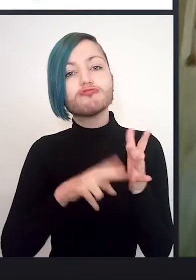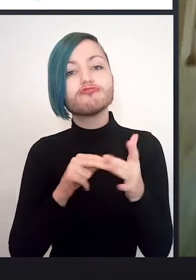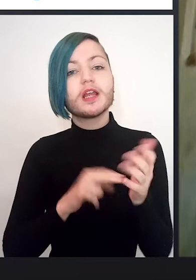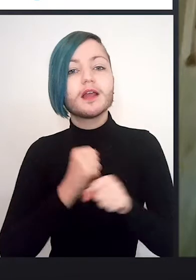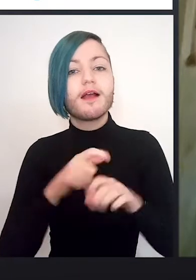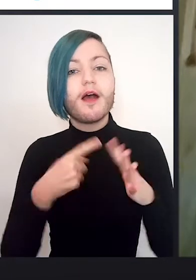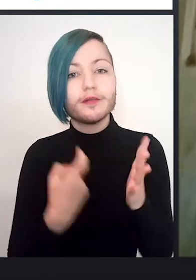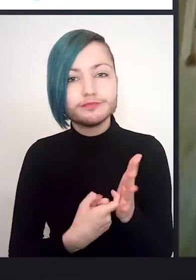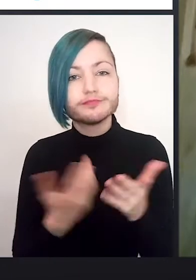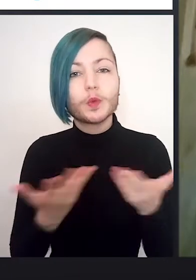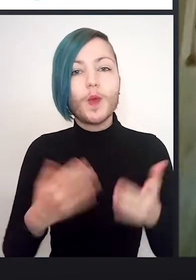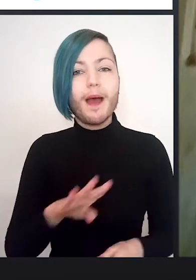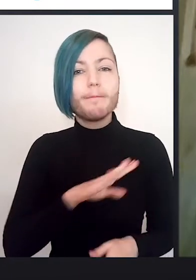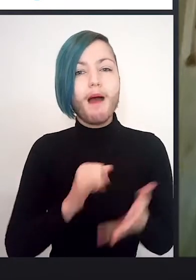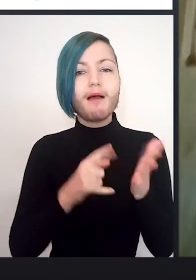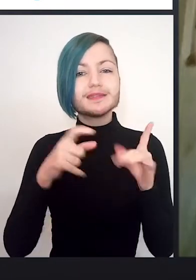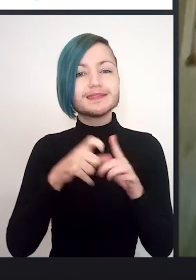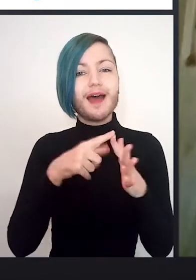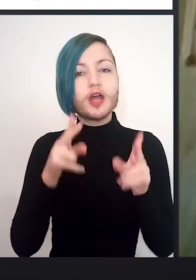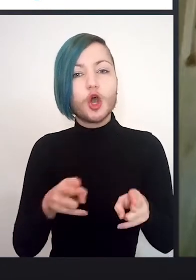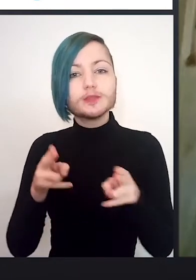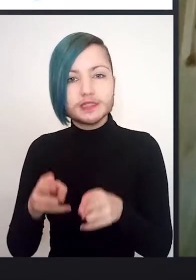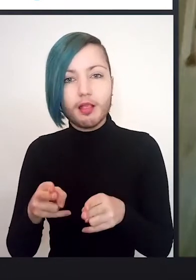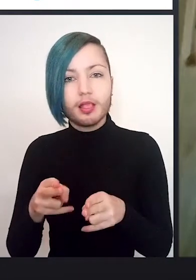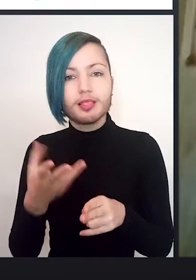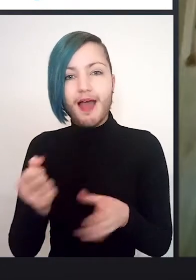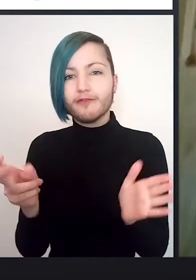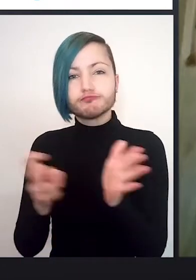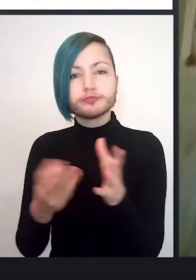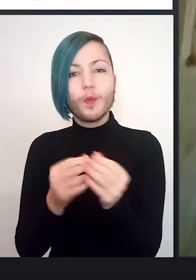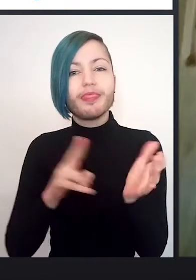and it was at Parkside Hospital which was contracted by NHS Wales.